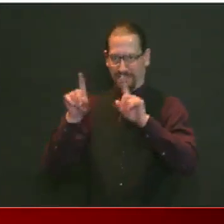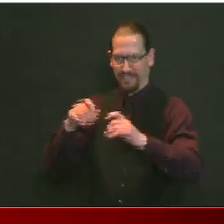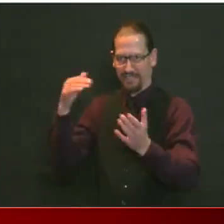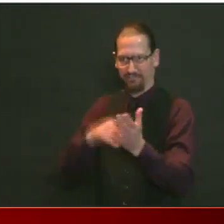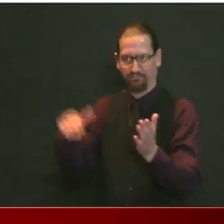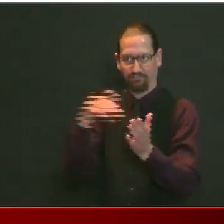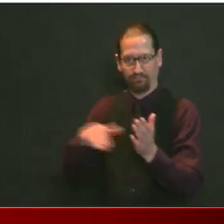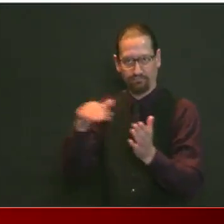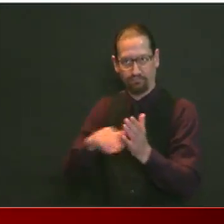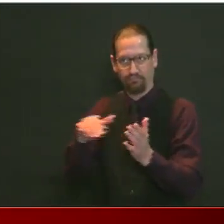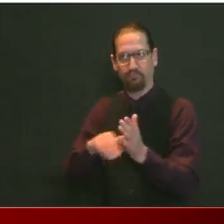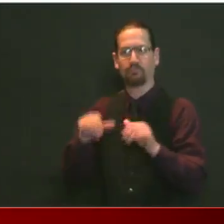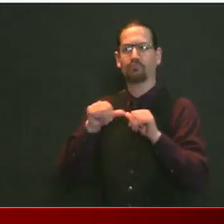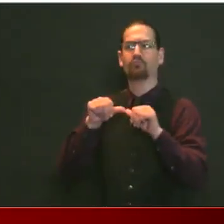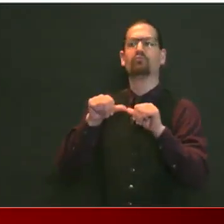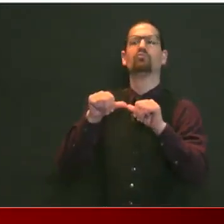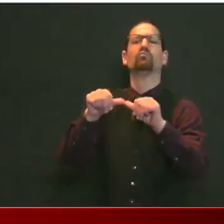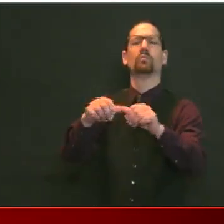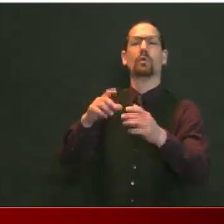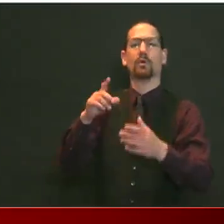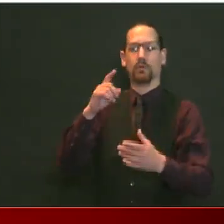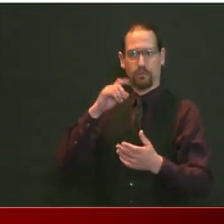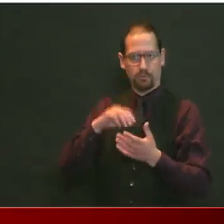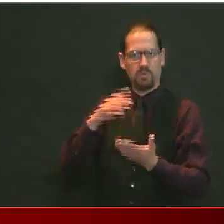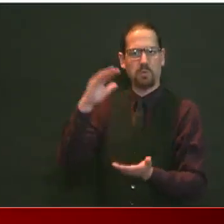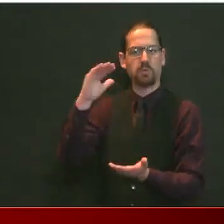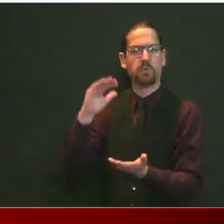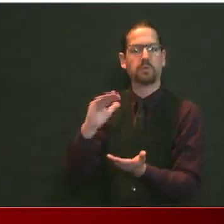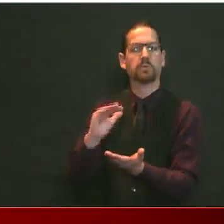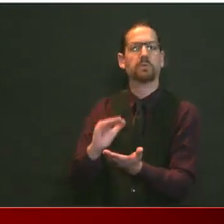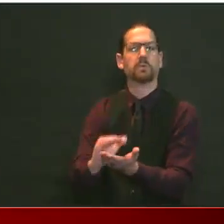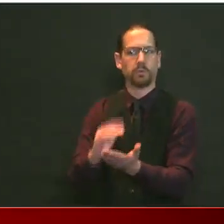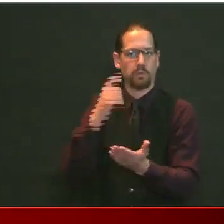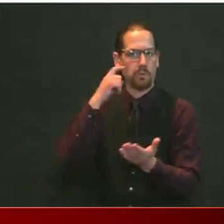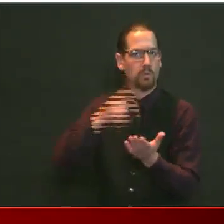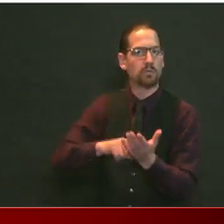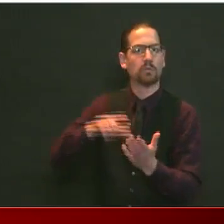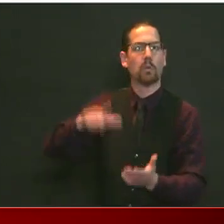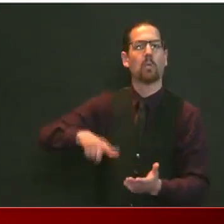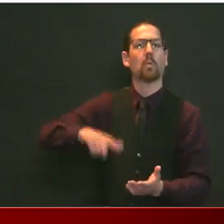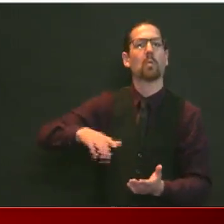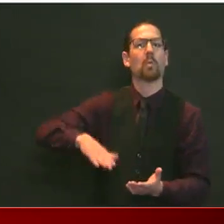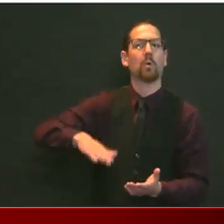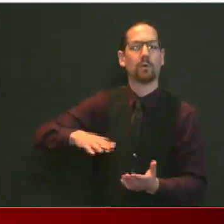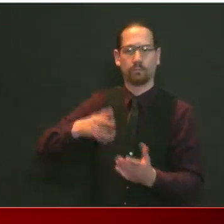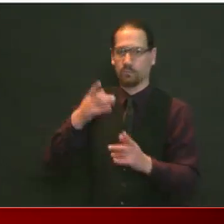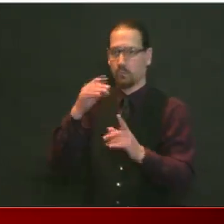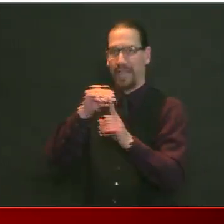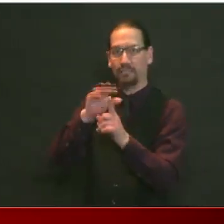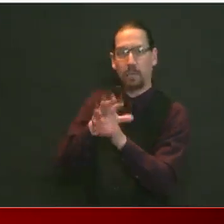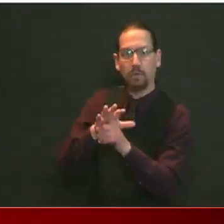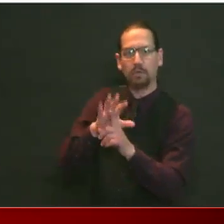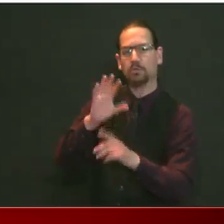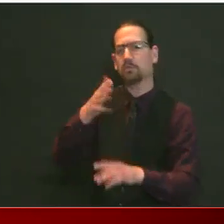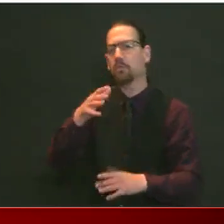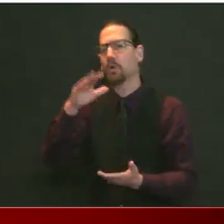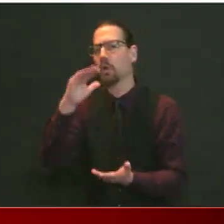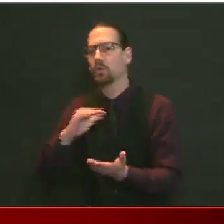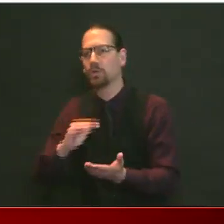SEVEN TO 10 DAYS BASIS. WE HAVE A VERY LOW THRESHOLD FOR TESTING RESIDENTS. WHENEVER WE HAVE CONCERNS,